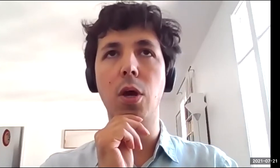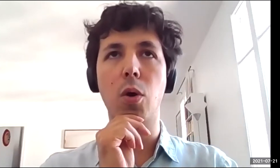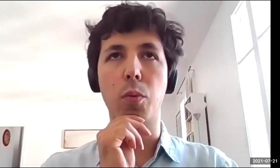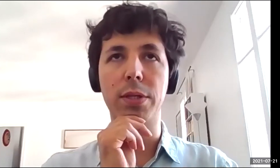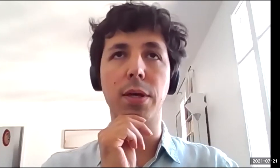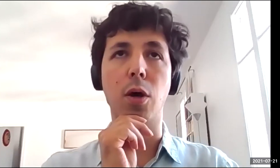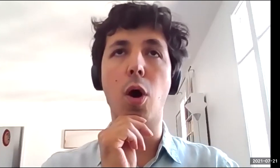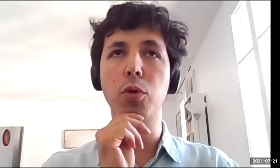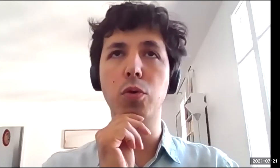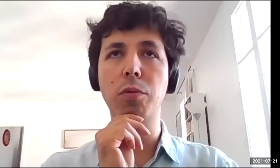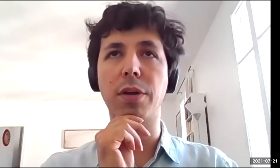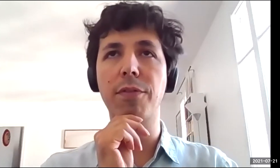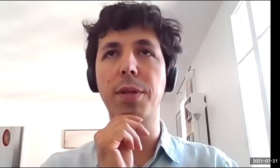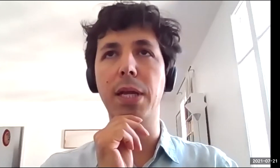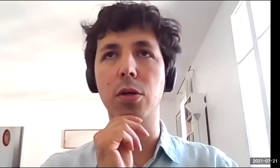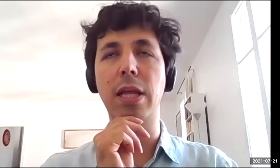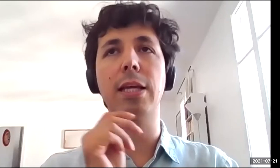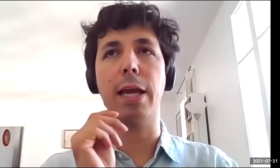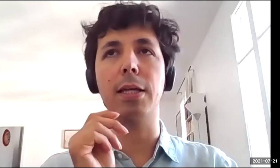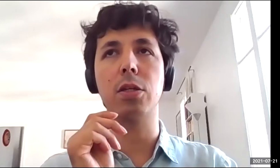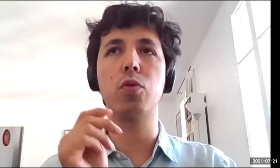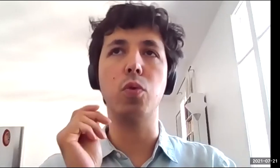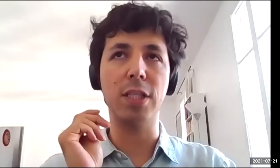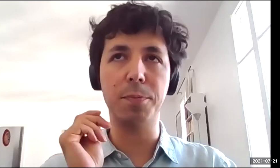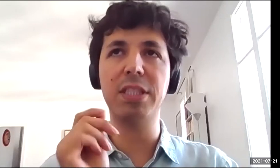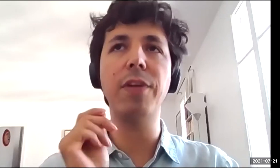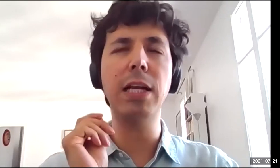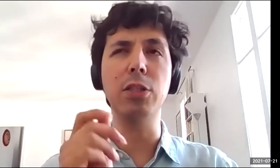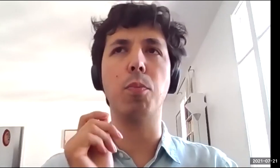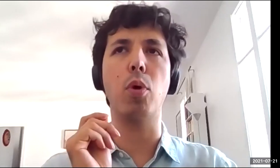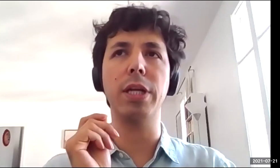accelerator, who is a mechanism from the global partnership for education.